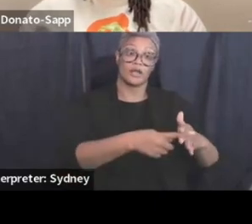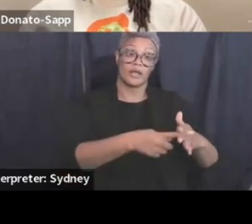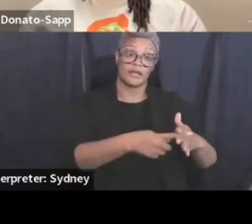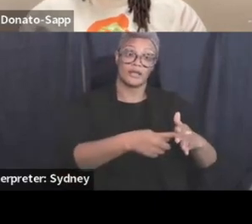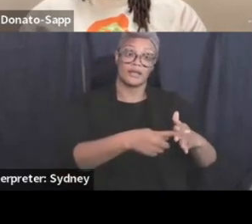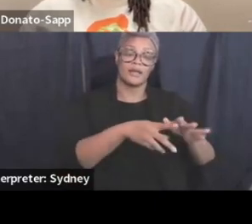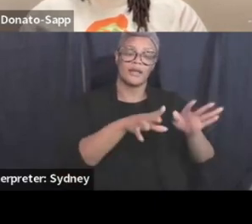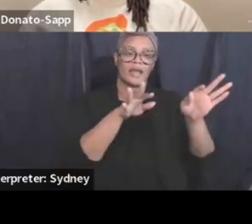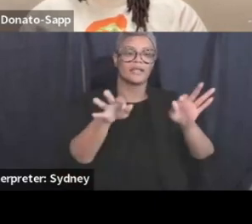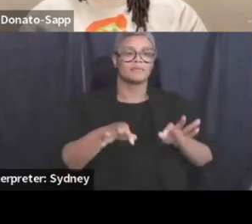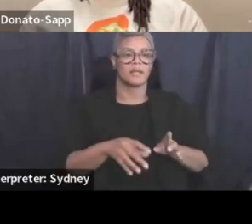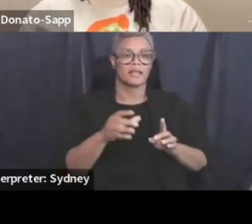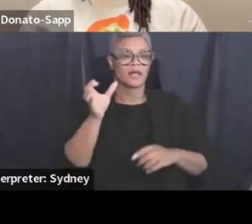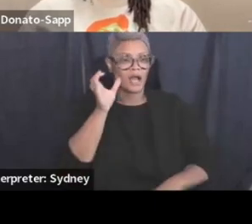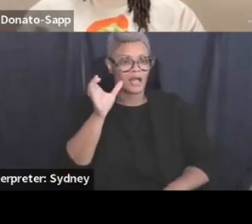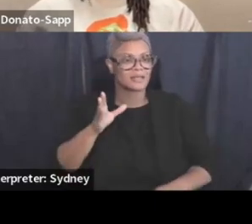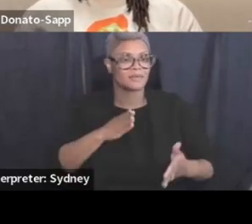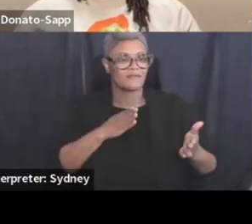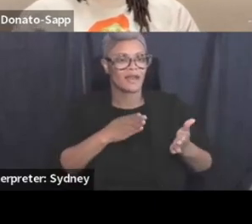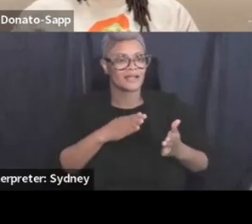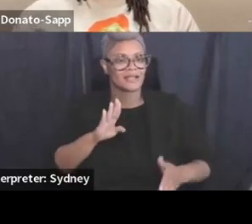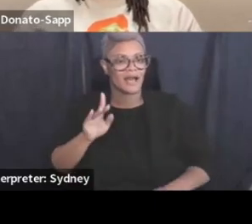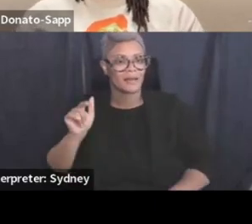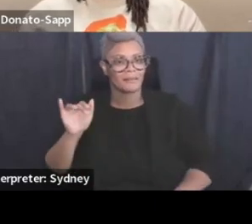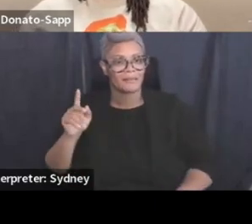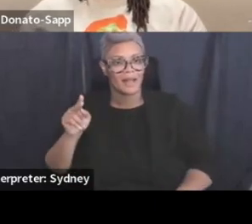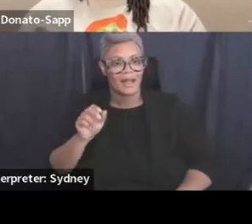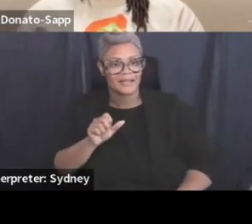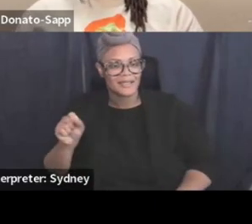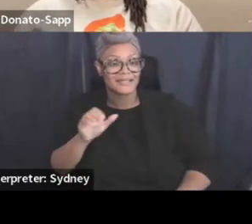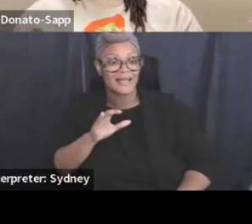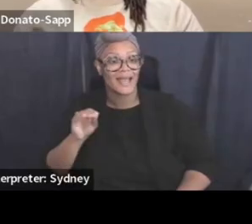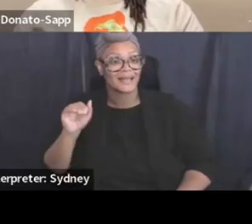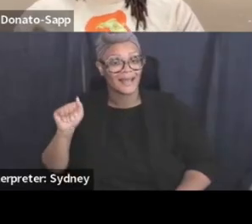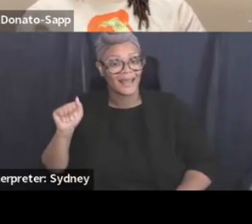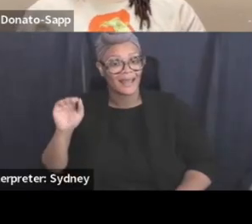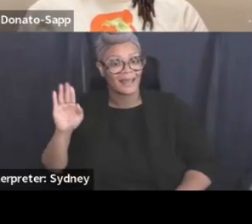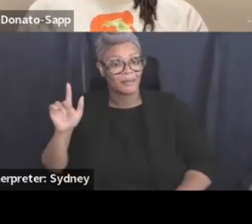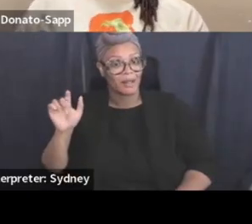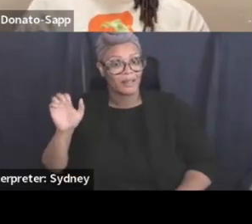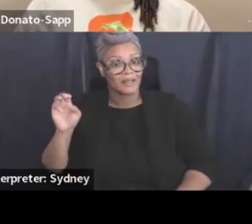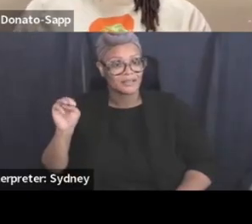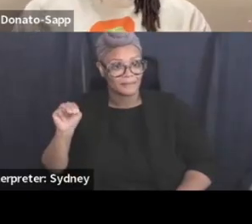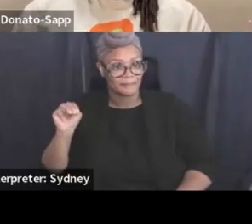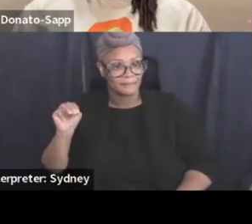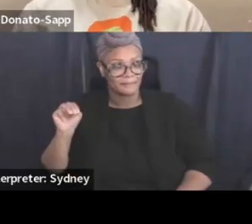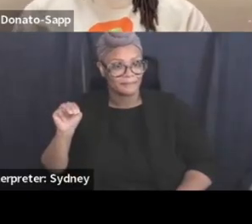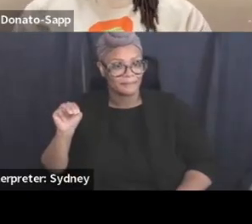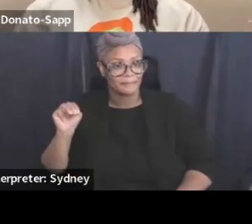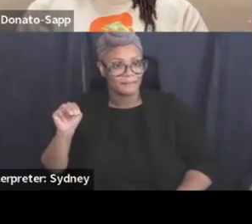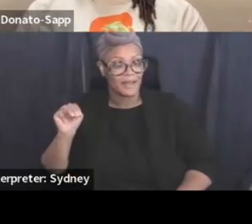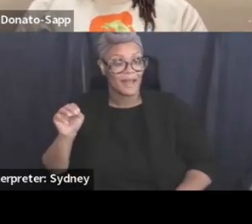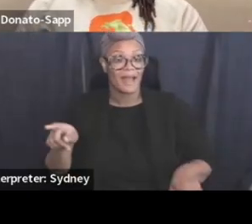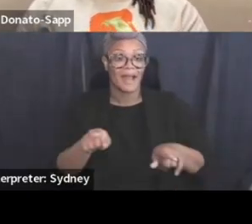in education systems and naming ableism. I think that as educators, um, as leaders, as anybody that